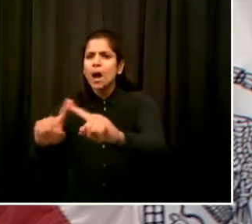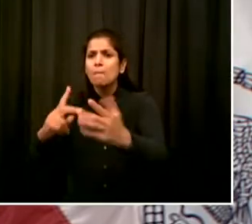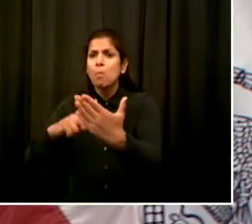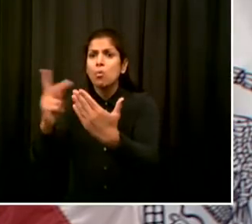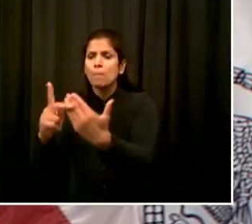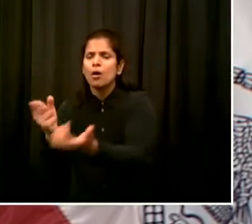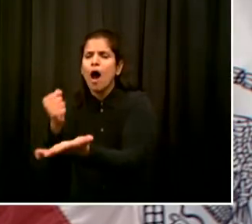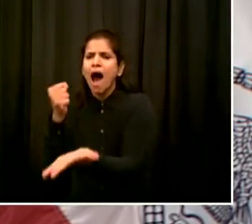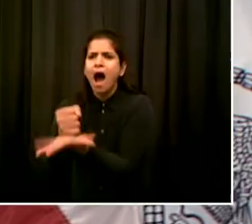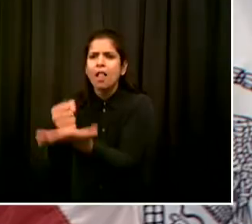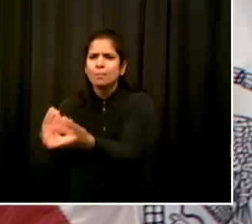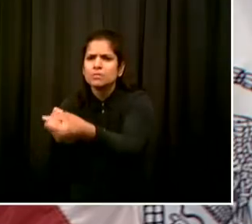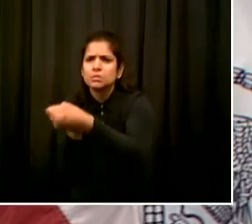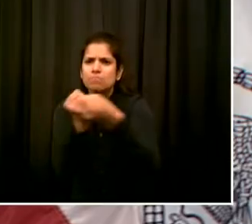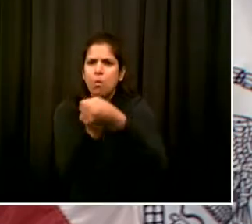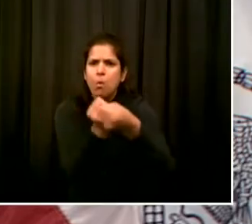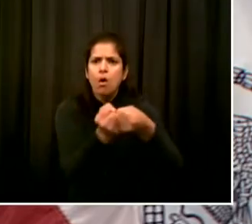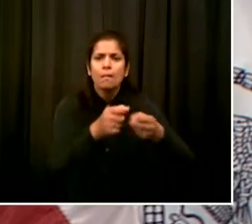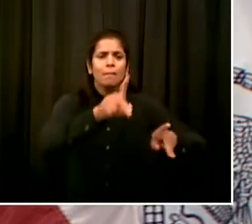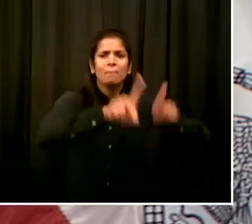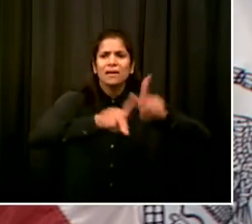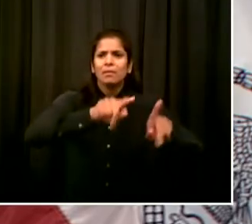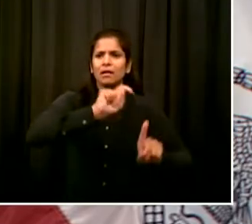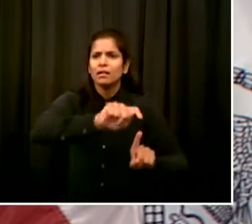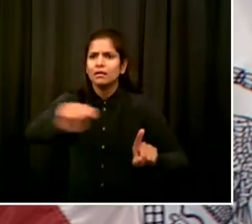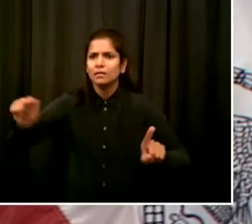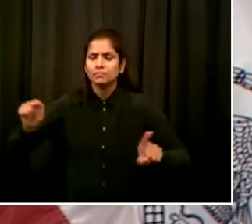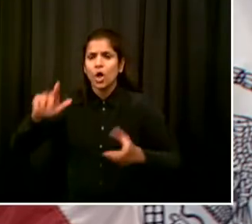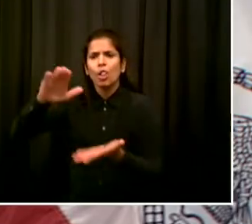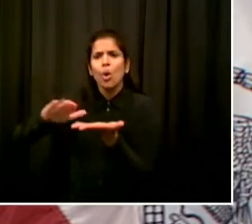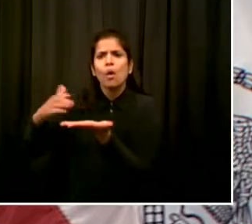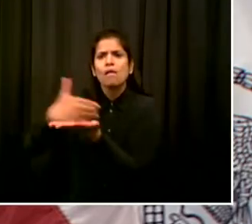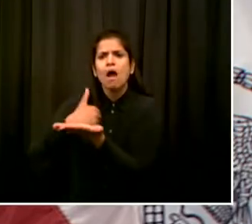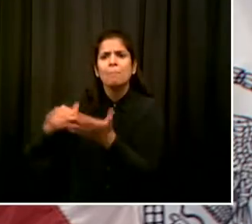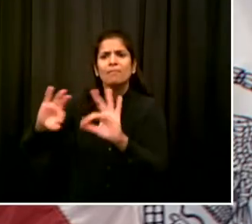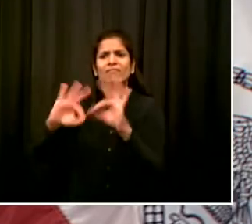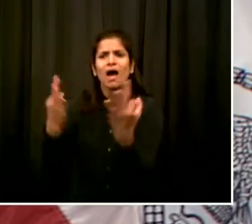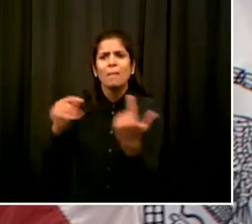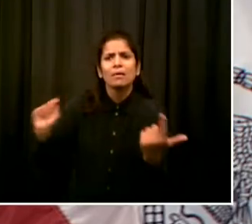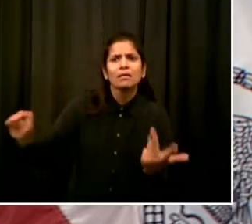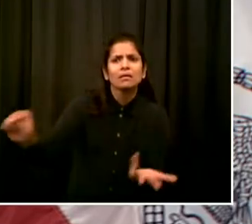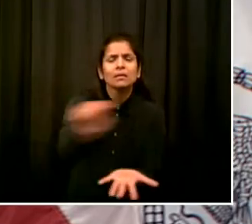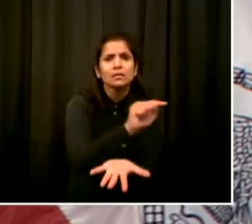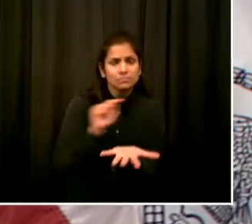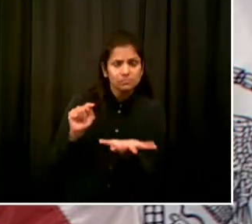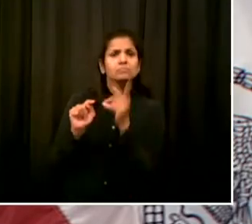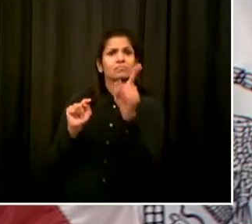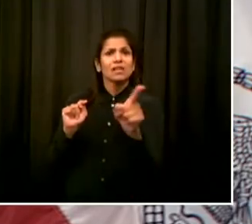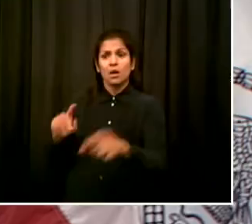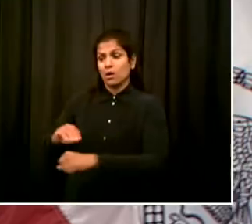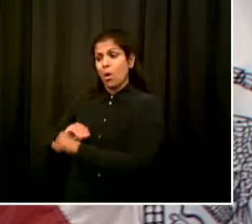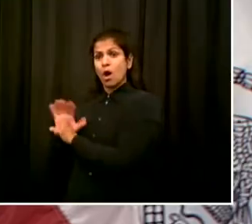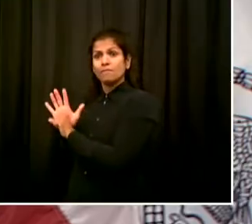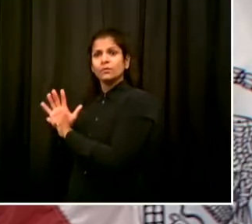END OF THE STICK AND ALL THAT WAS WORTH IT. WEN EE DTOGE T OUT OF THIS CRISIS AND MOVE